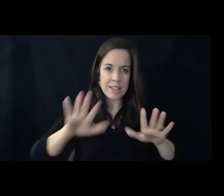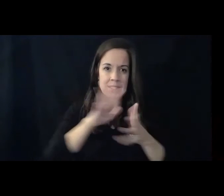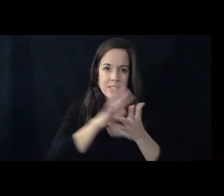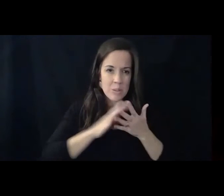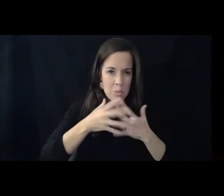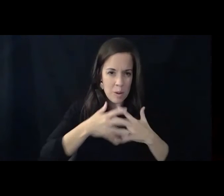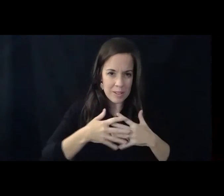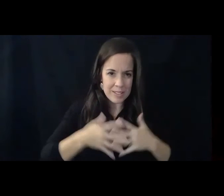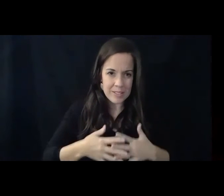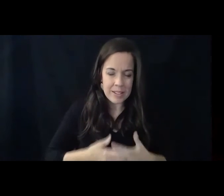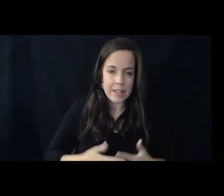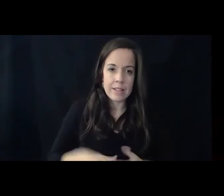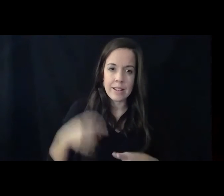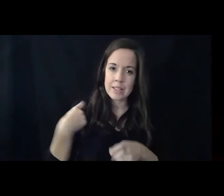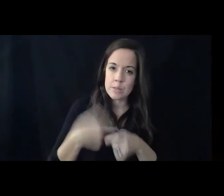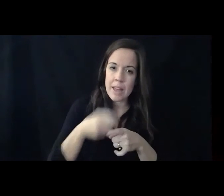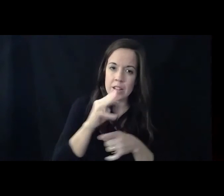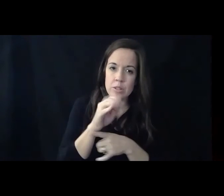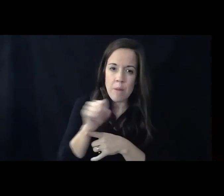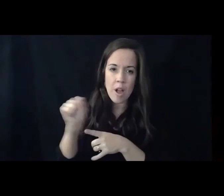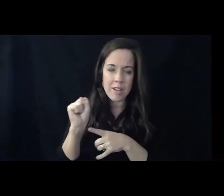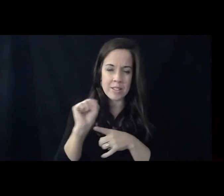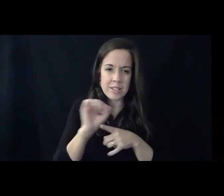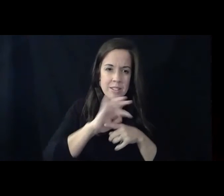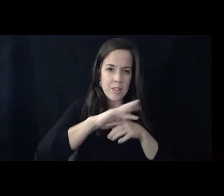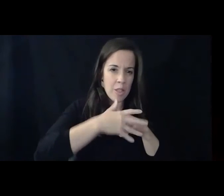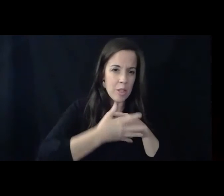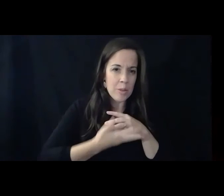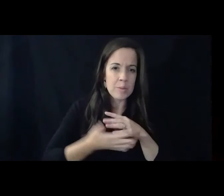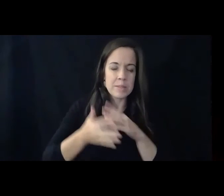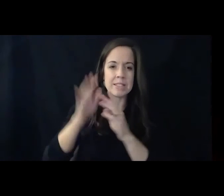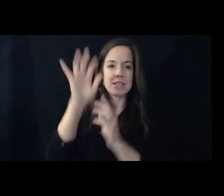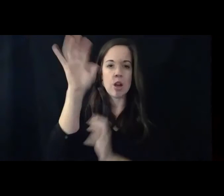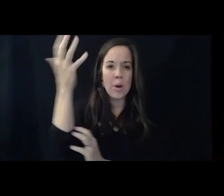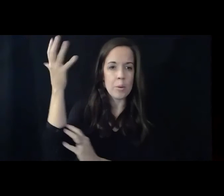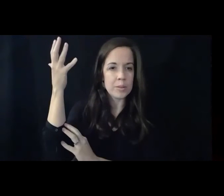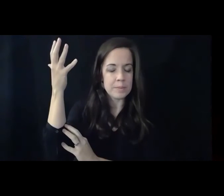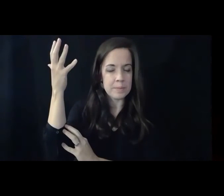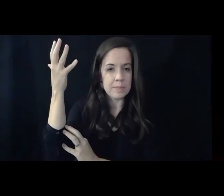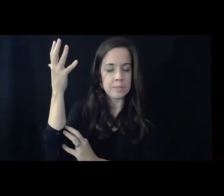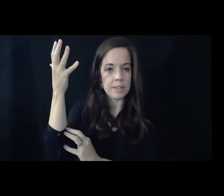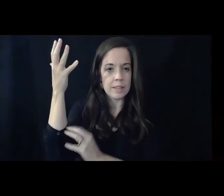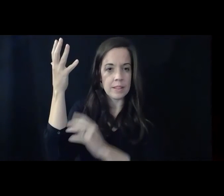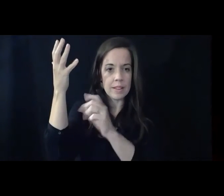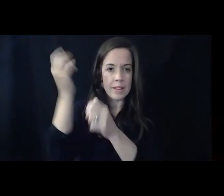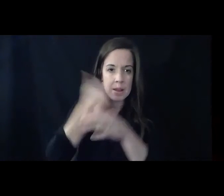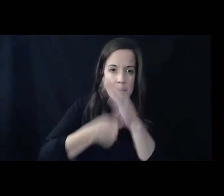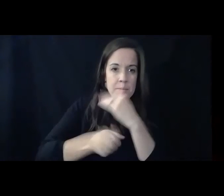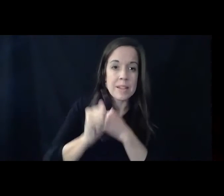and Spanish moss that loops the aging oak. Beneath pink clouds we watch lizards drop